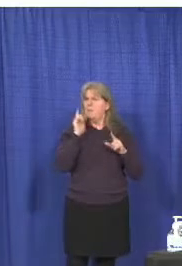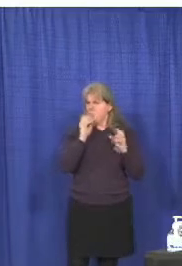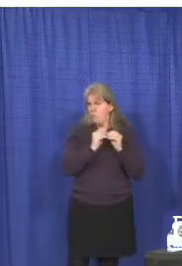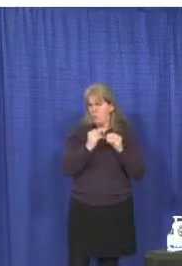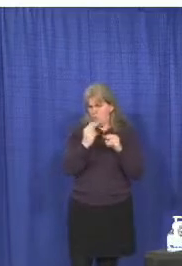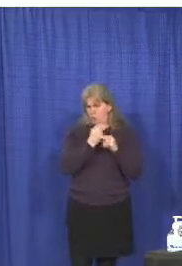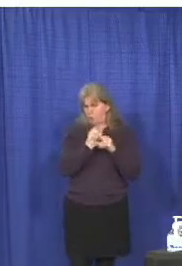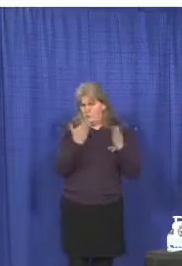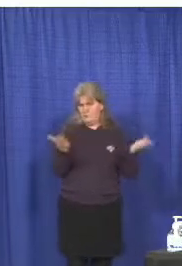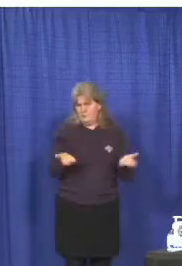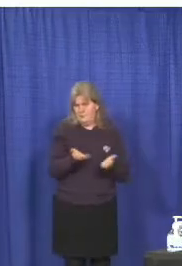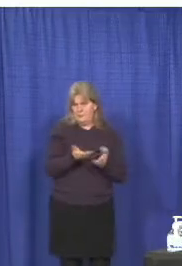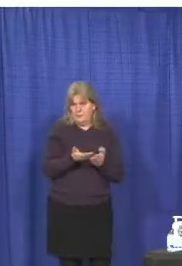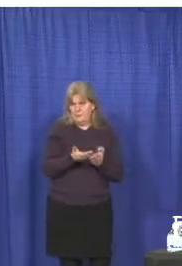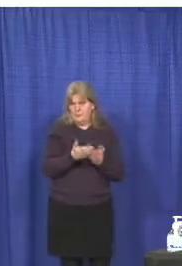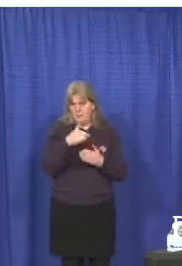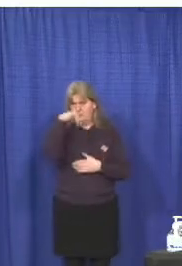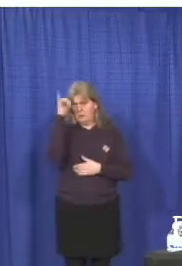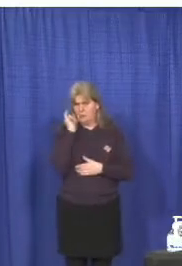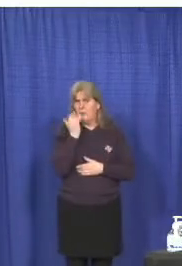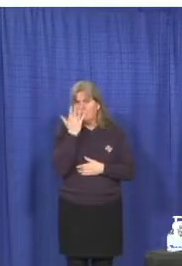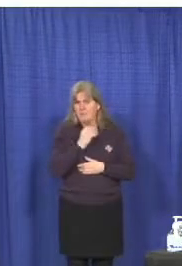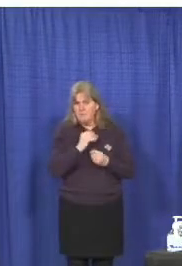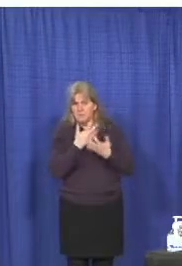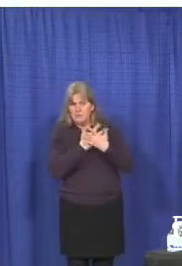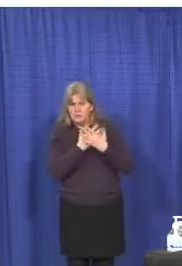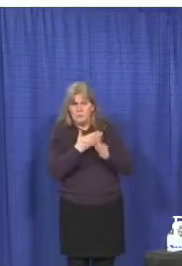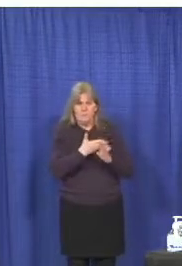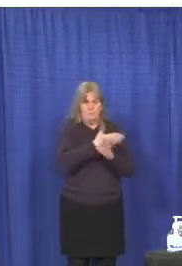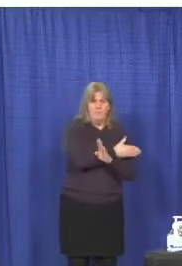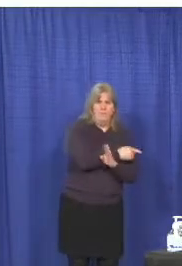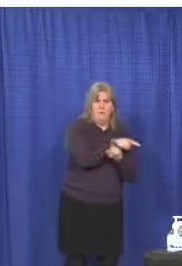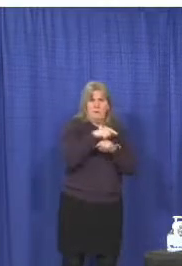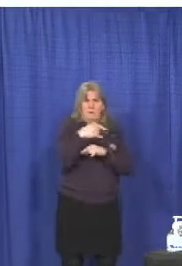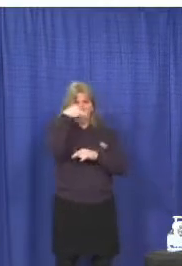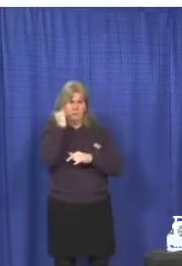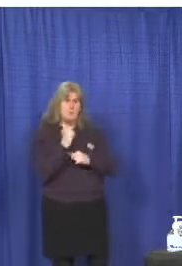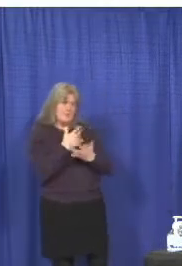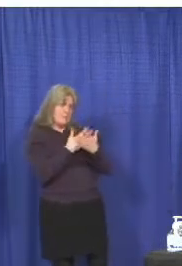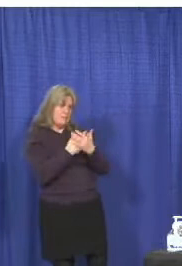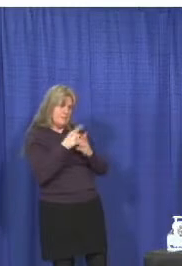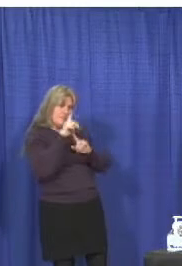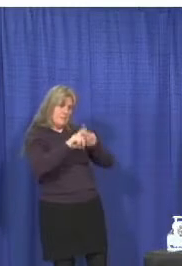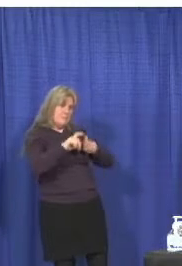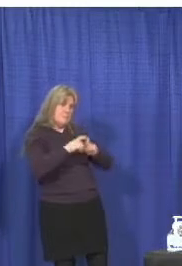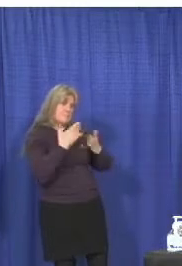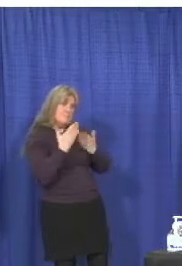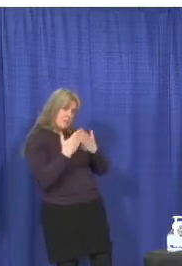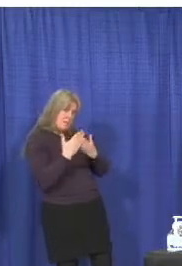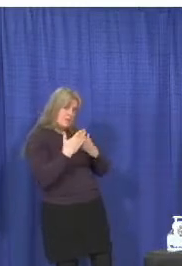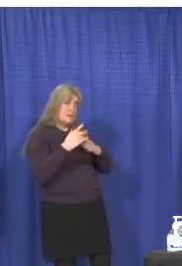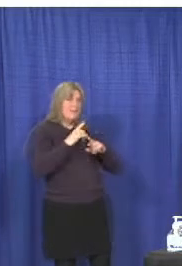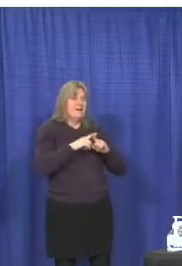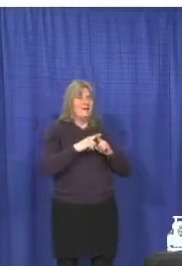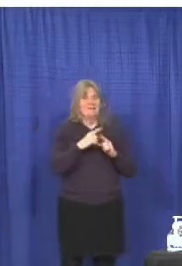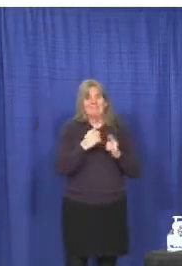more prominent role in how we screen for COVID. But whether we test on day one